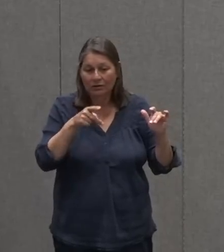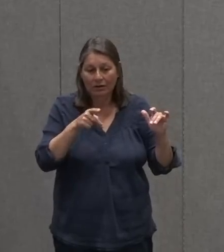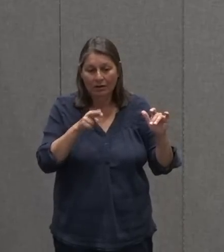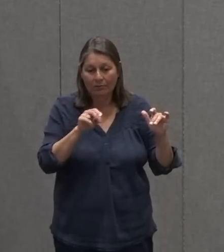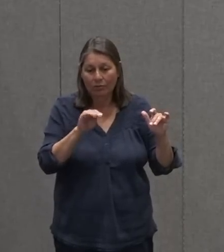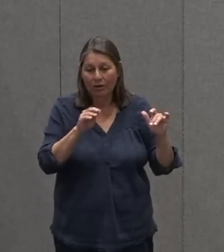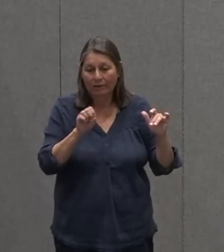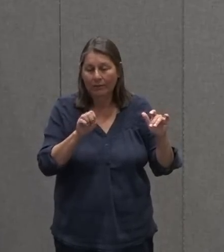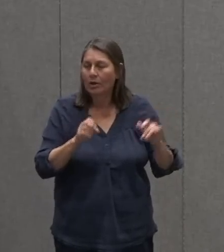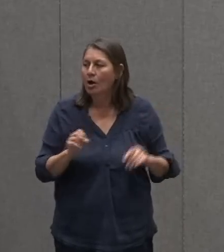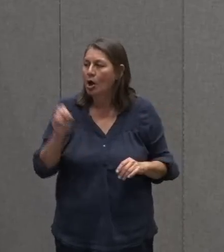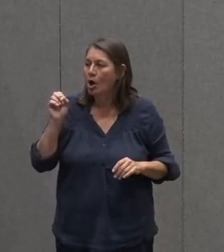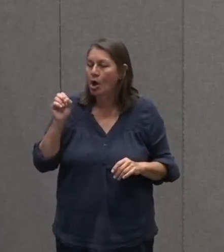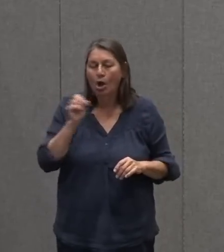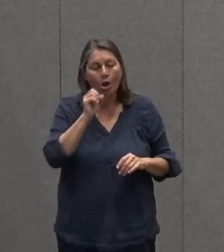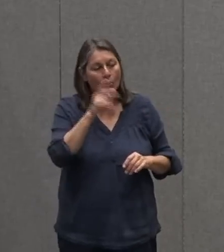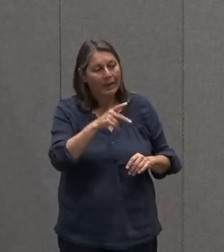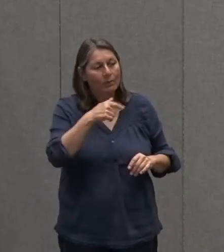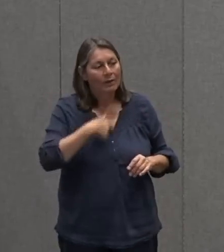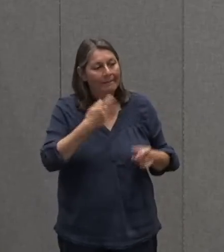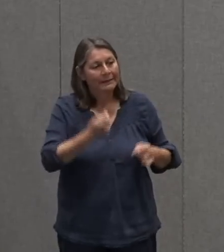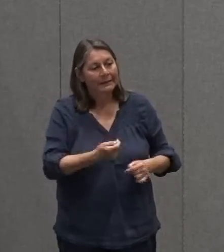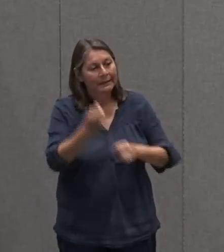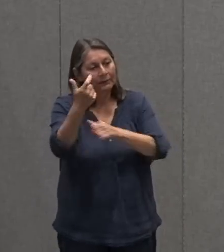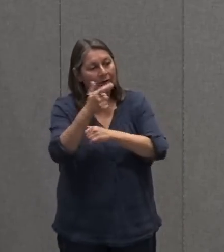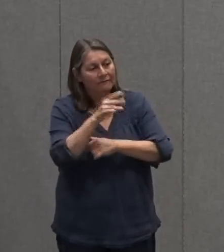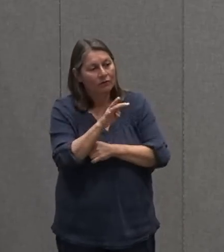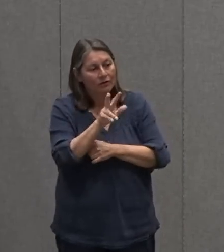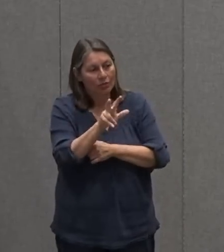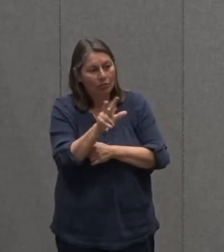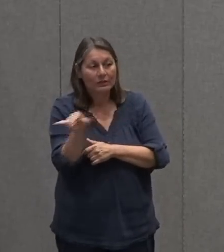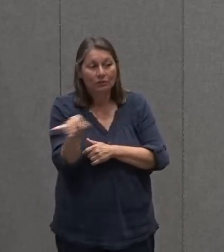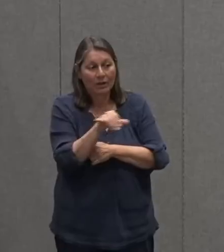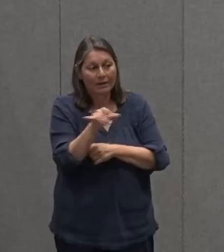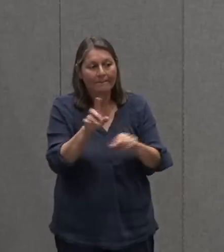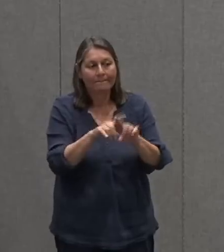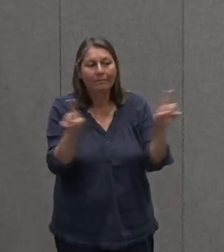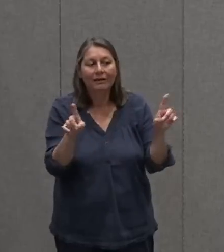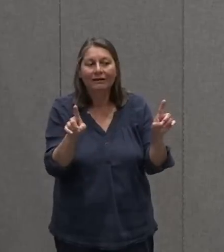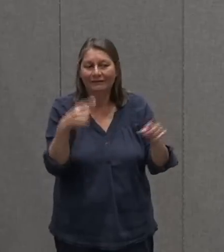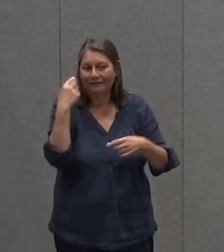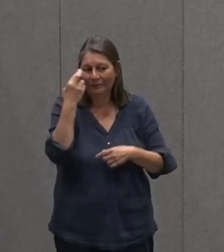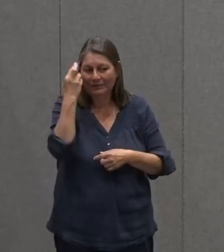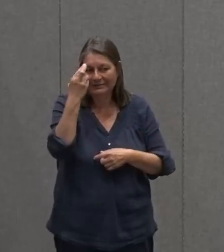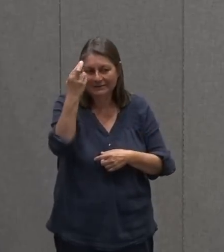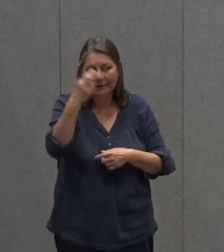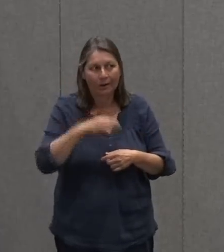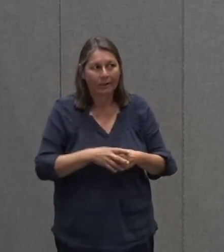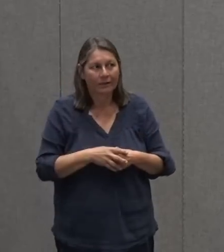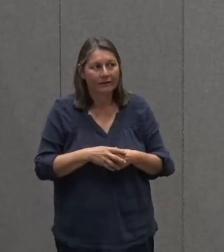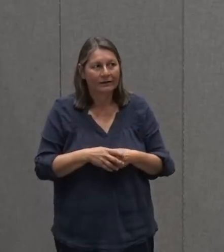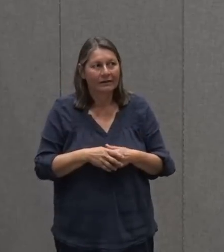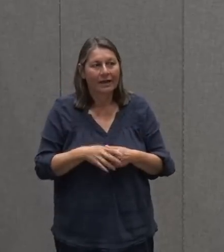but for a different reason. All right. - Okay. My reason is I'm going to go back to a fact family.